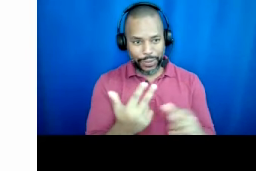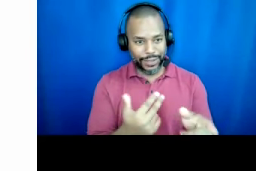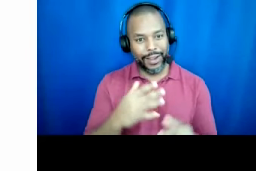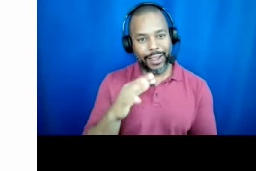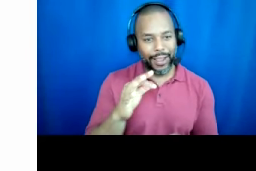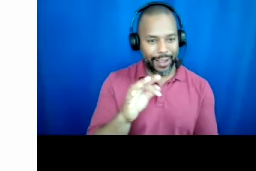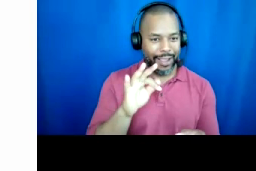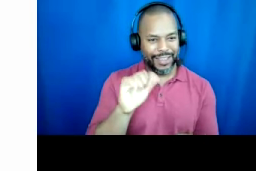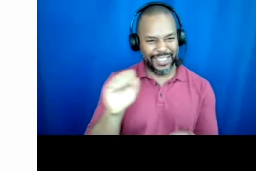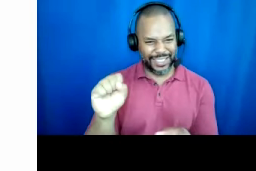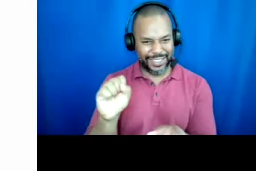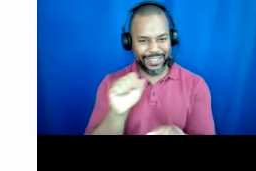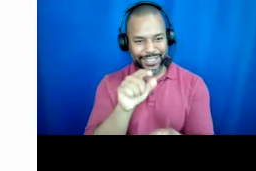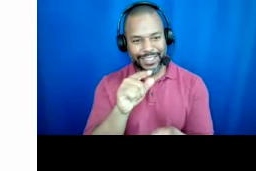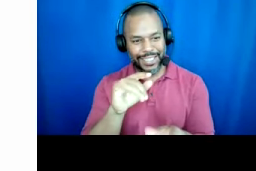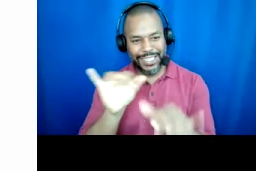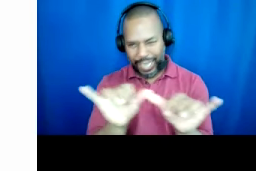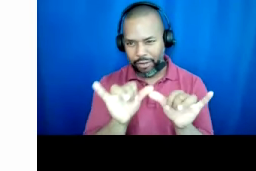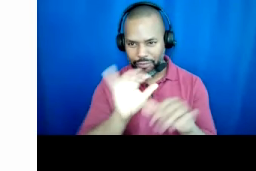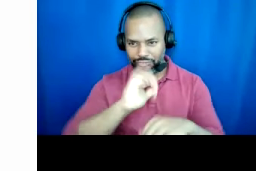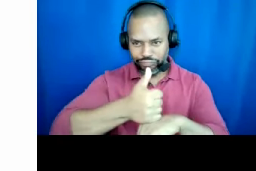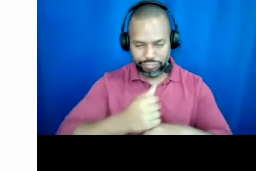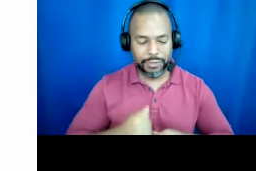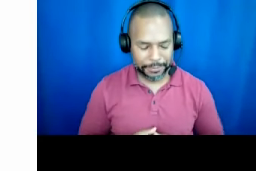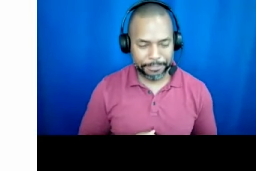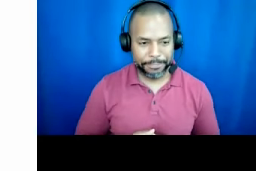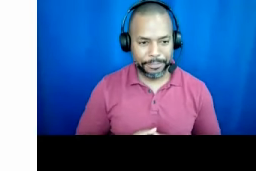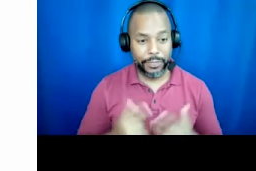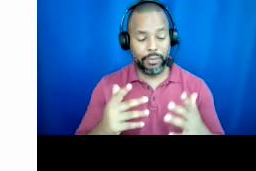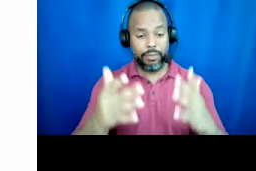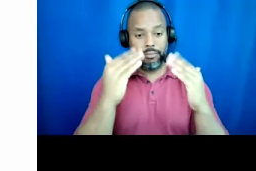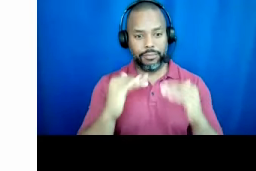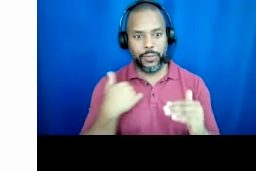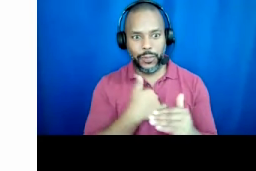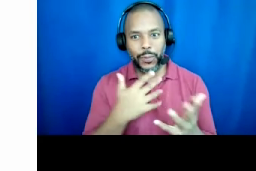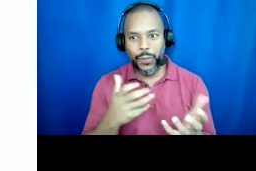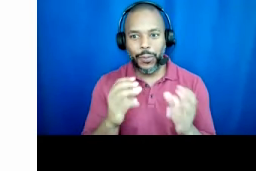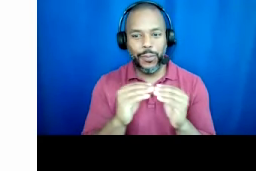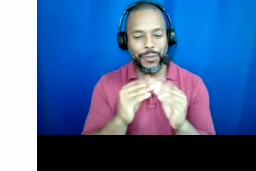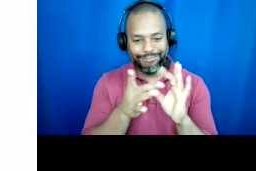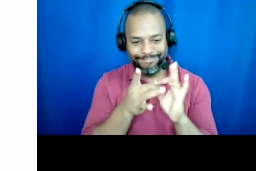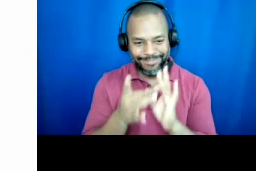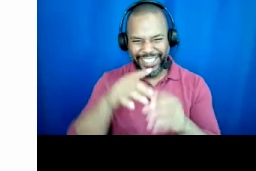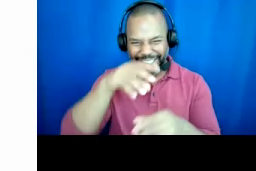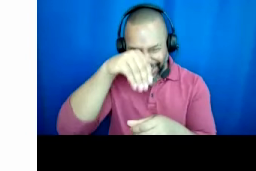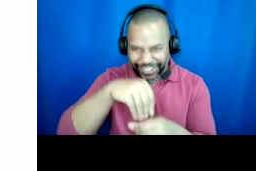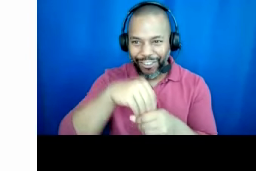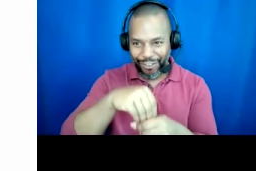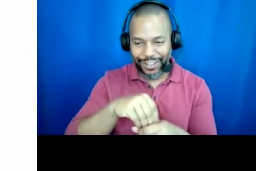And then when we kind of move it forward from there, we want to connect it internally to our program review